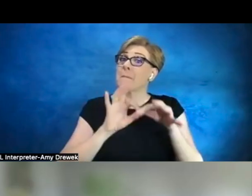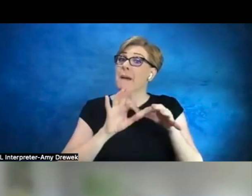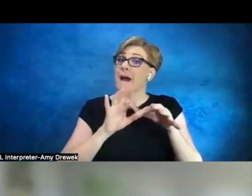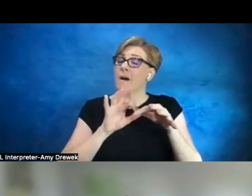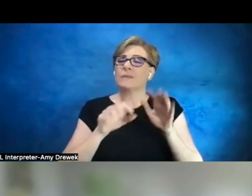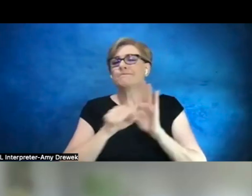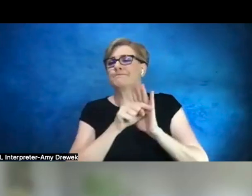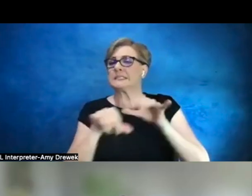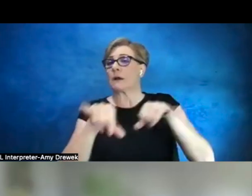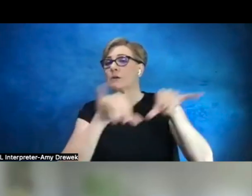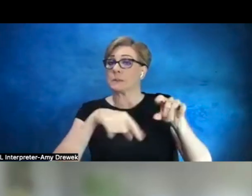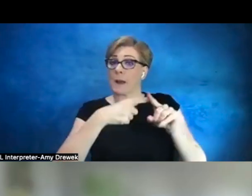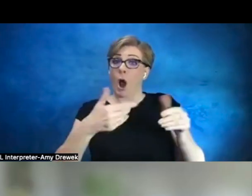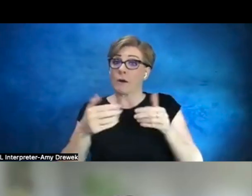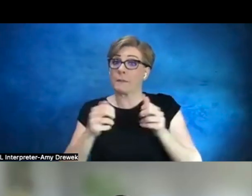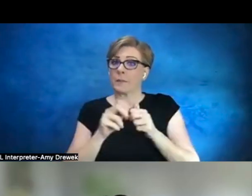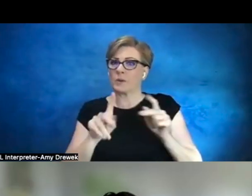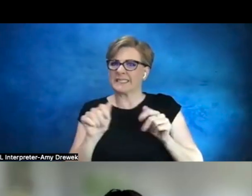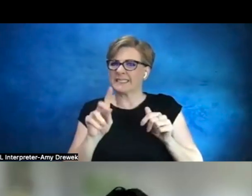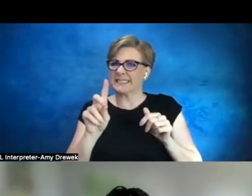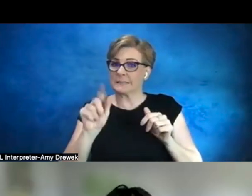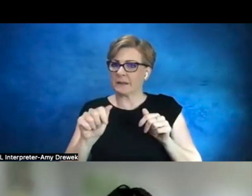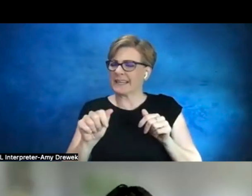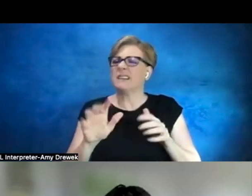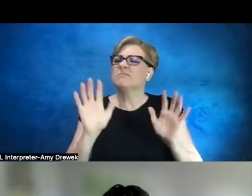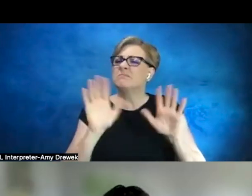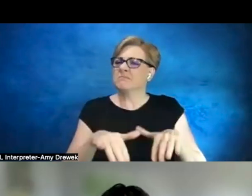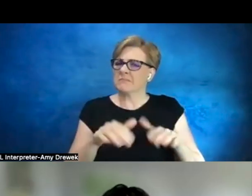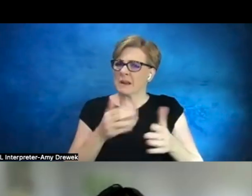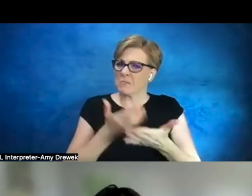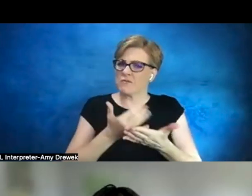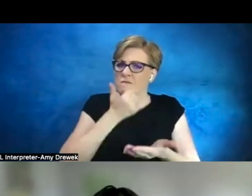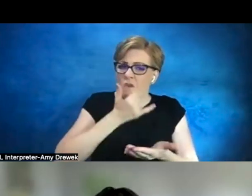Fourth is enhancing internship and employment opportunities for people with disabilities.